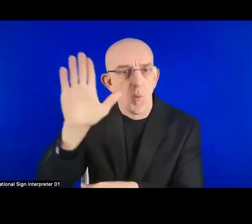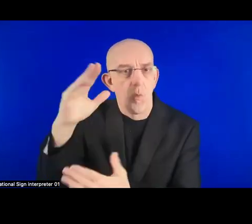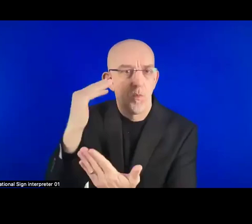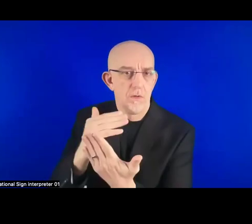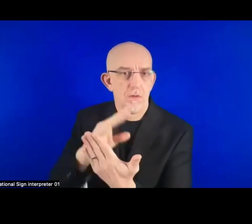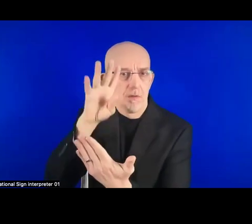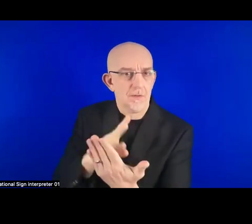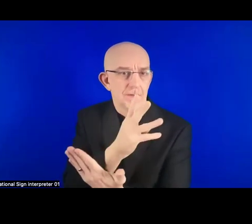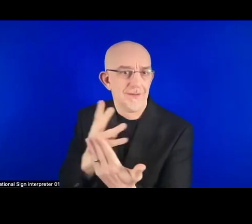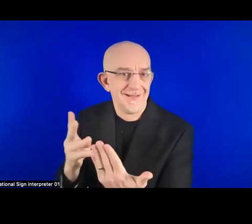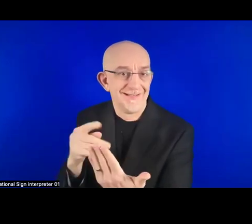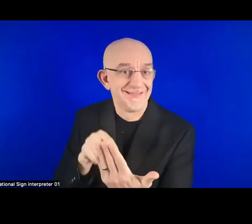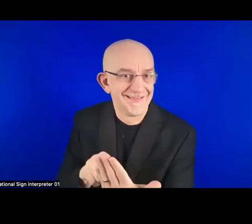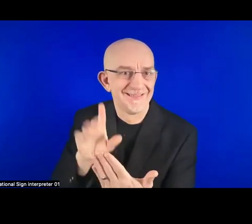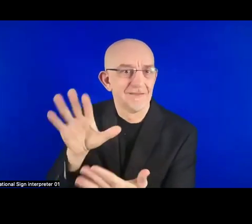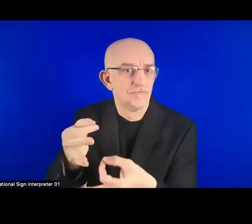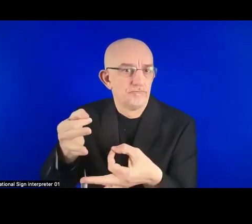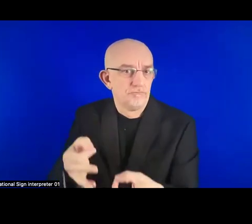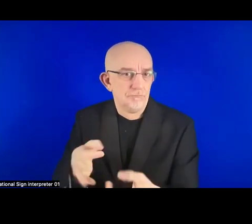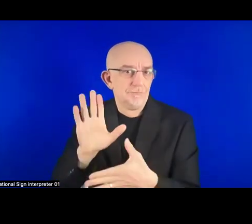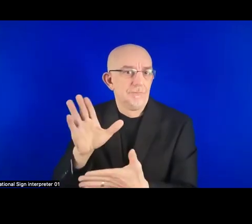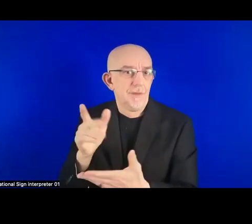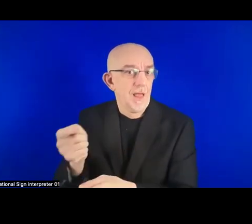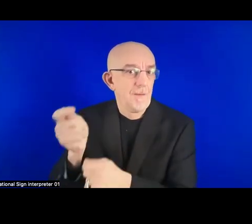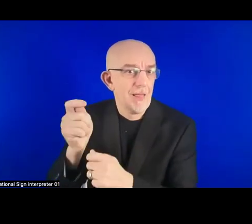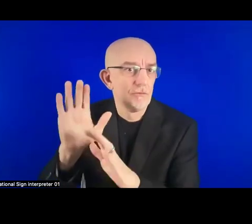someone has the experience and depth of knowledge and so at that point I wouldn't